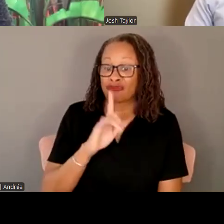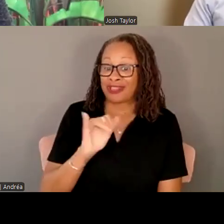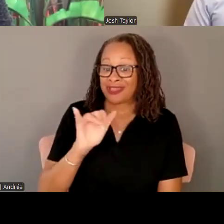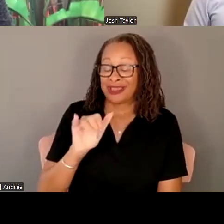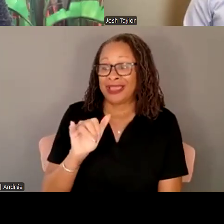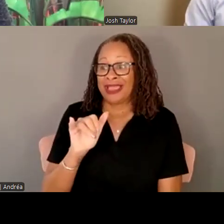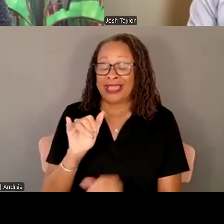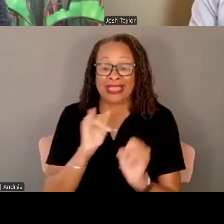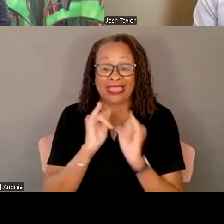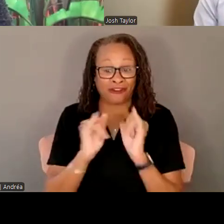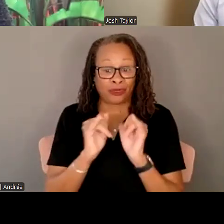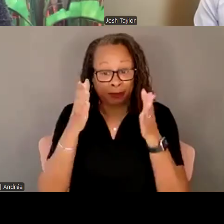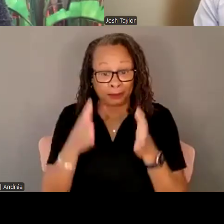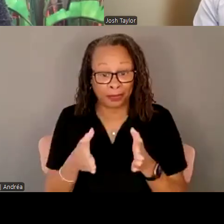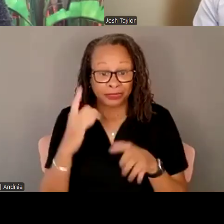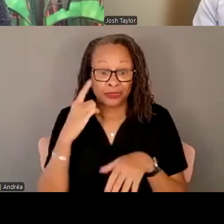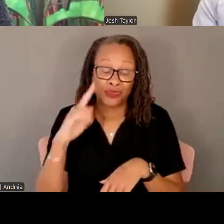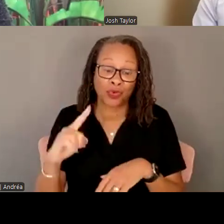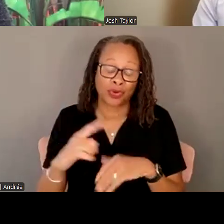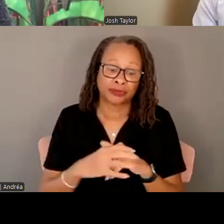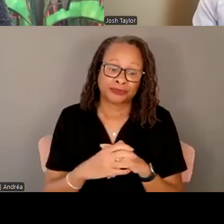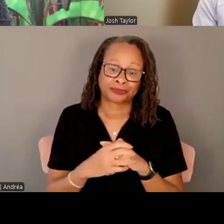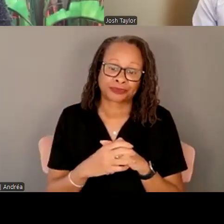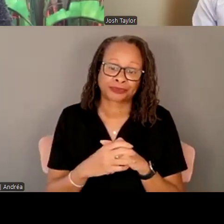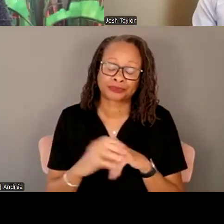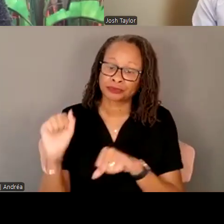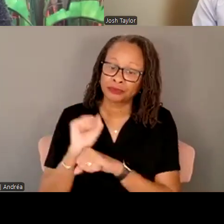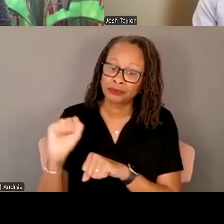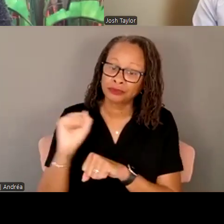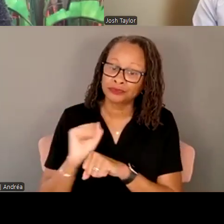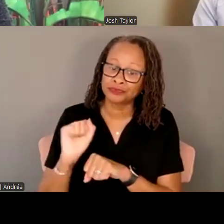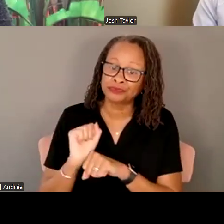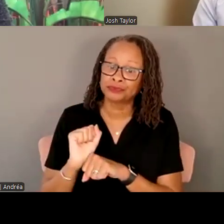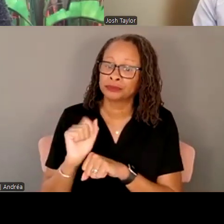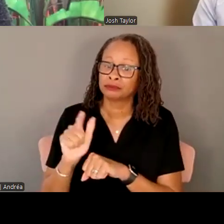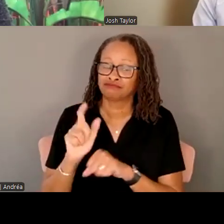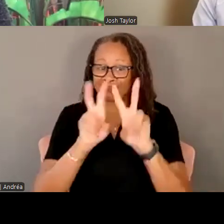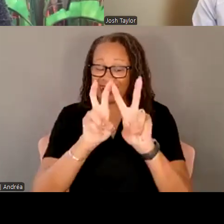the candidate for the job? Like, are they assessing the candidate